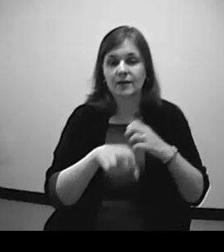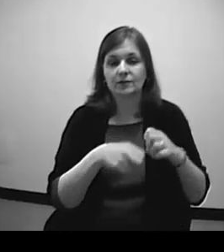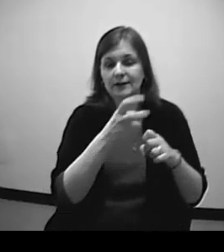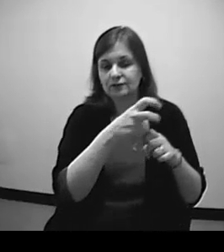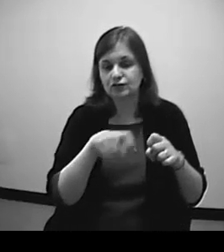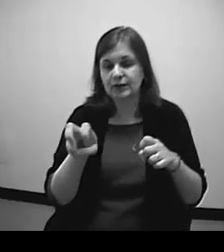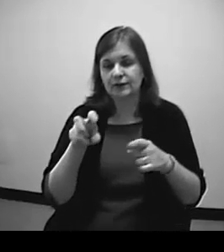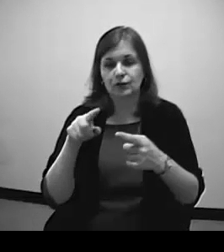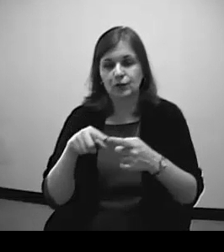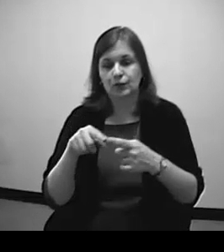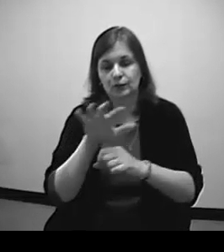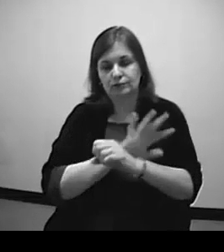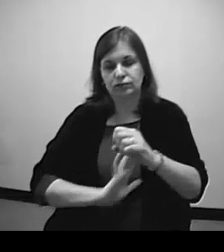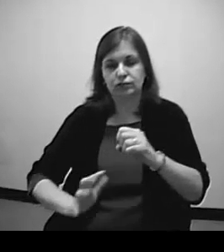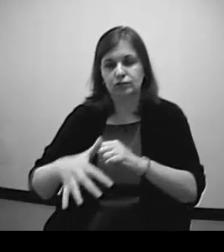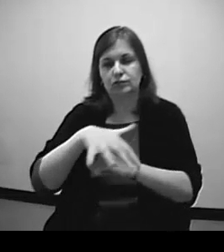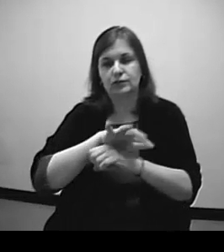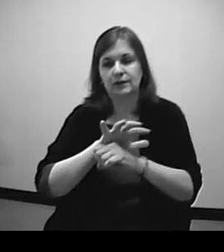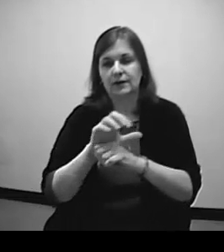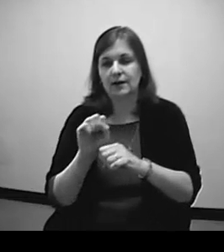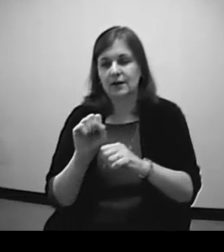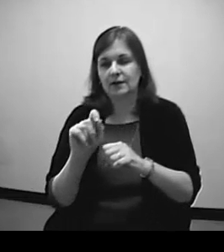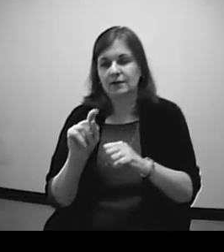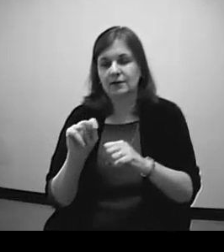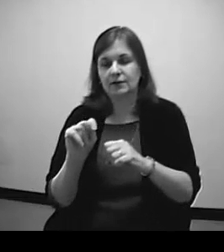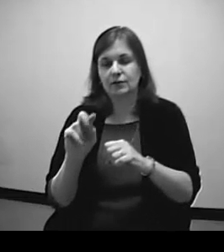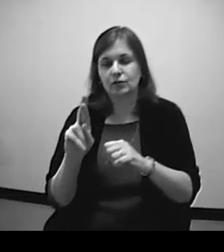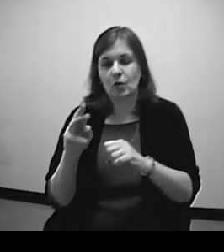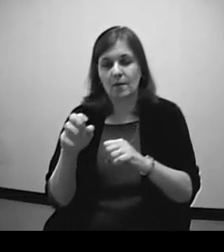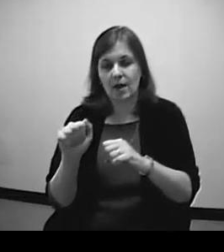to the stroma